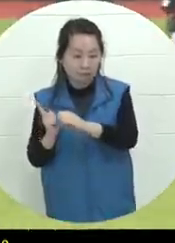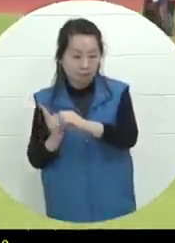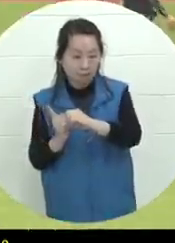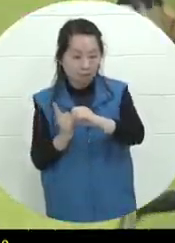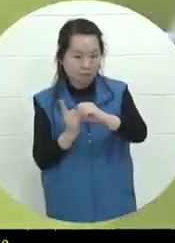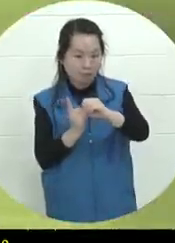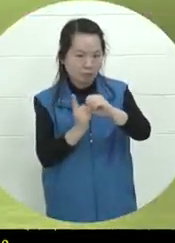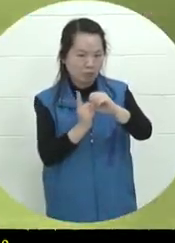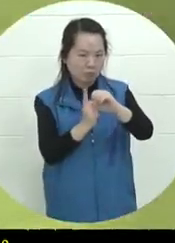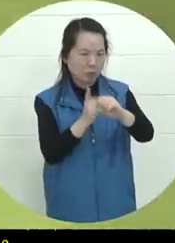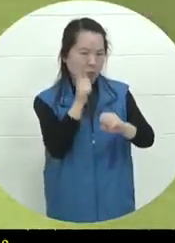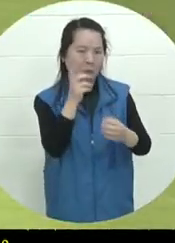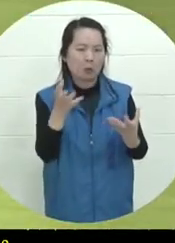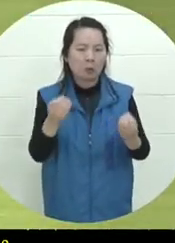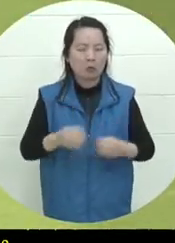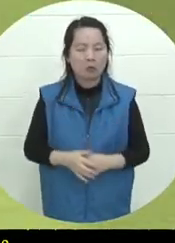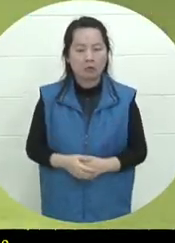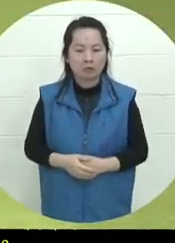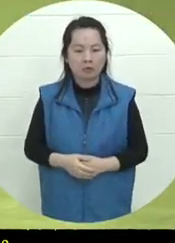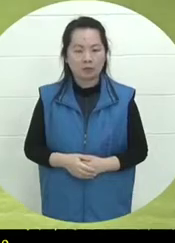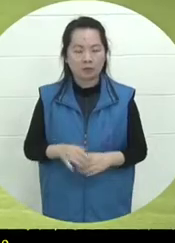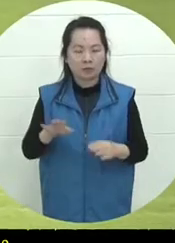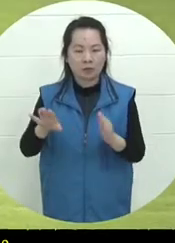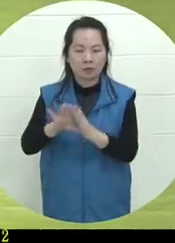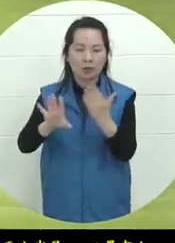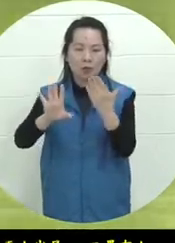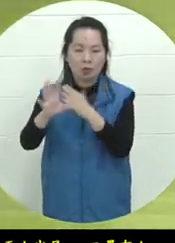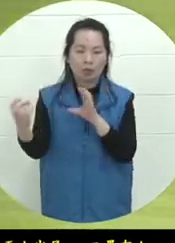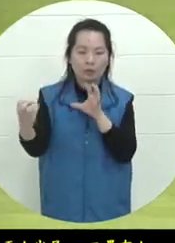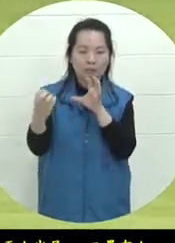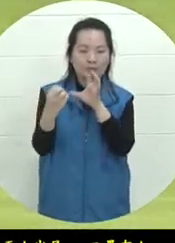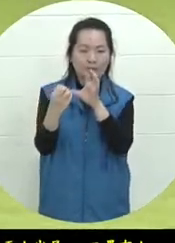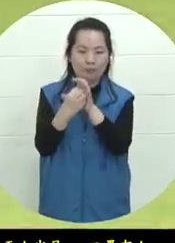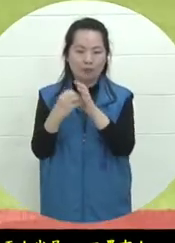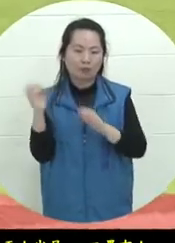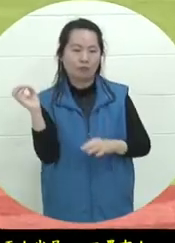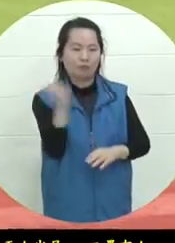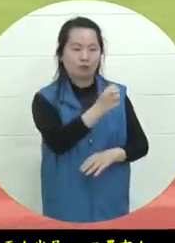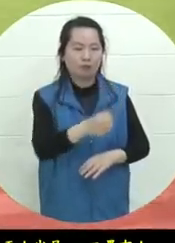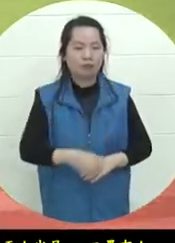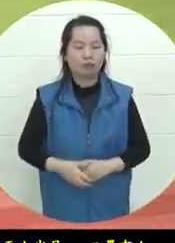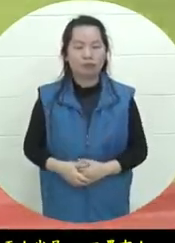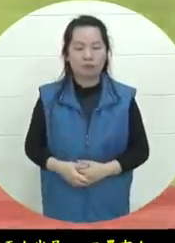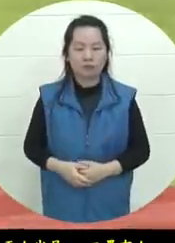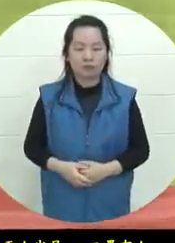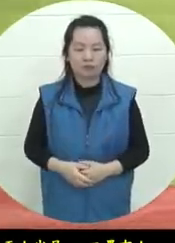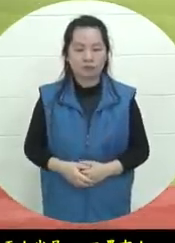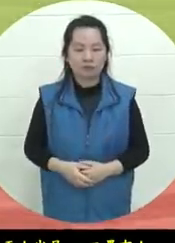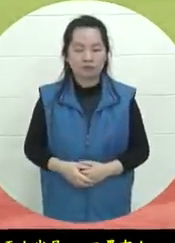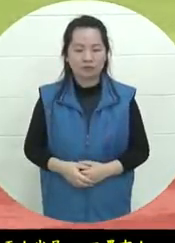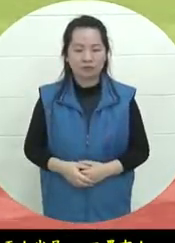was not very solid. UFO finally signaled Zhuang Ye. He just handled it for his teammates . Finally, he put the ball into his gloves